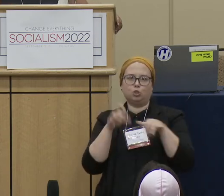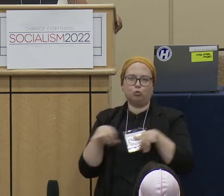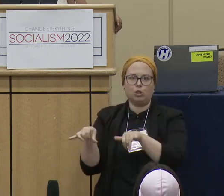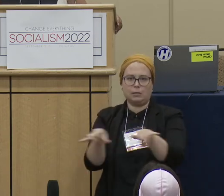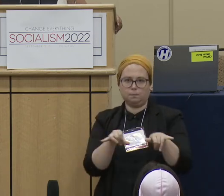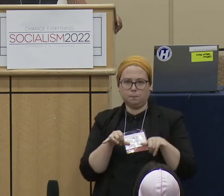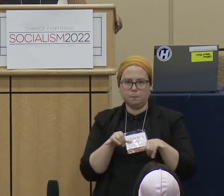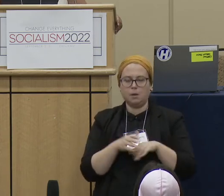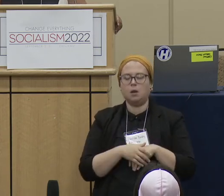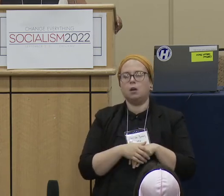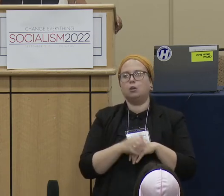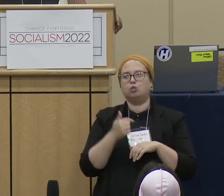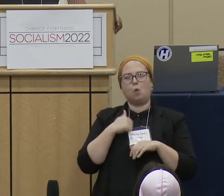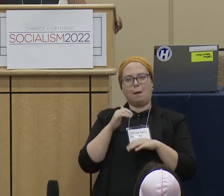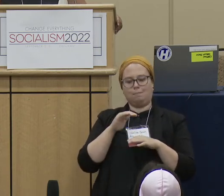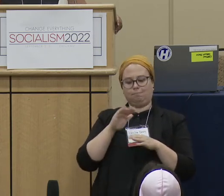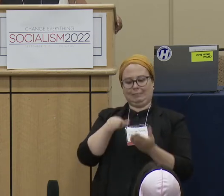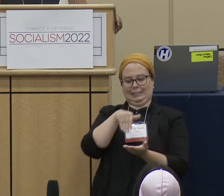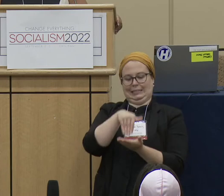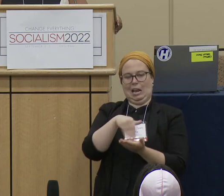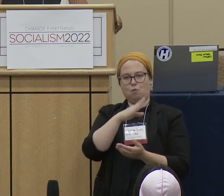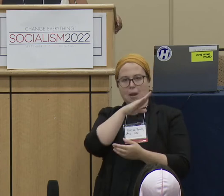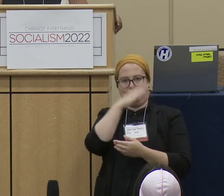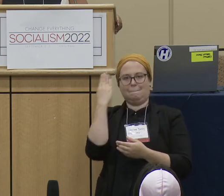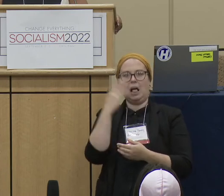fight for socialism . Let me also be clear by